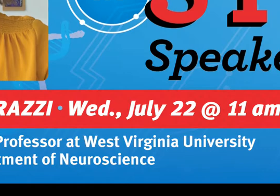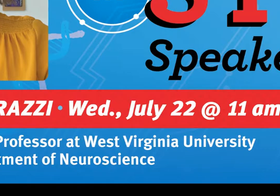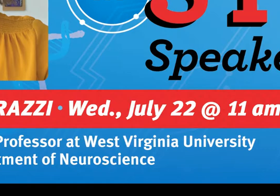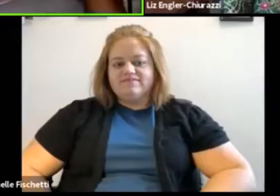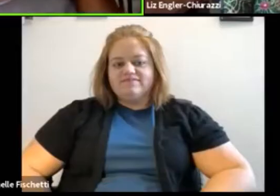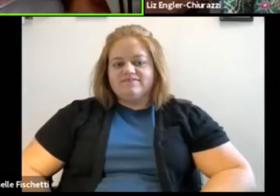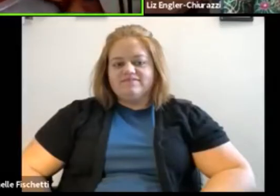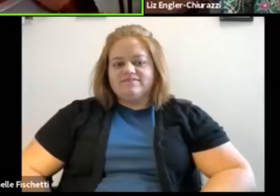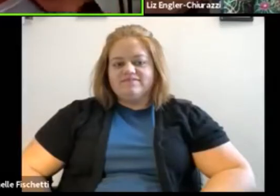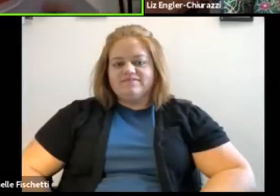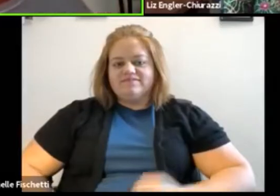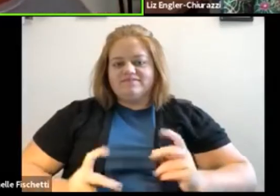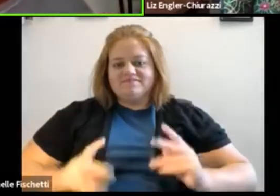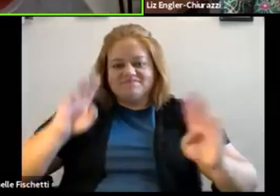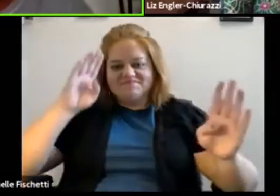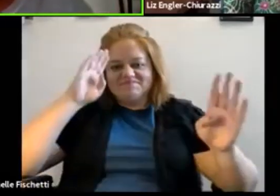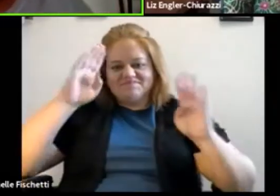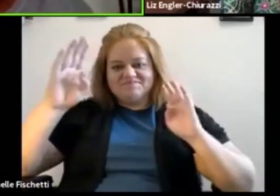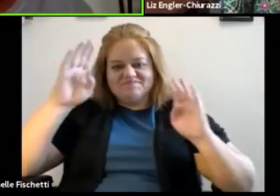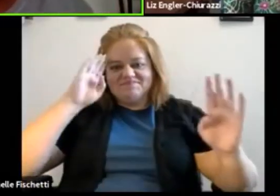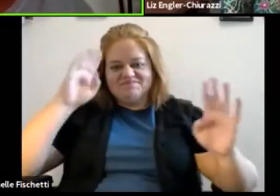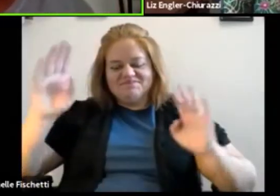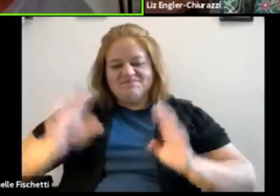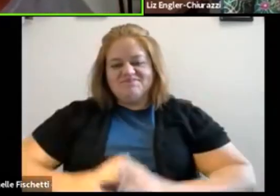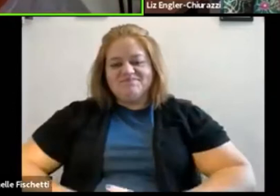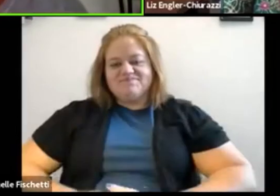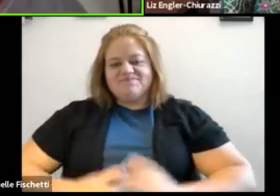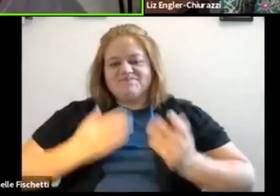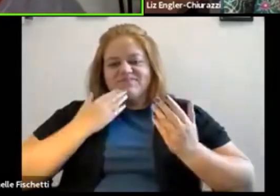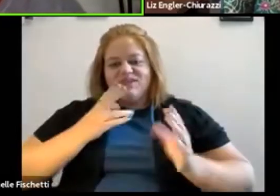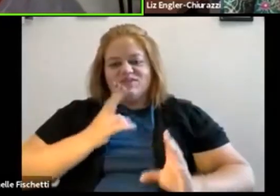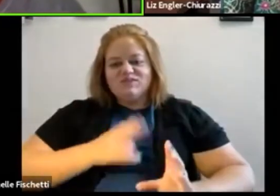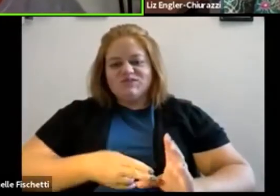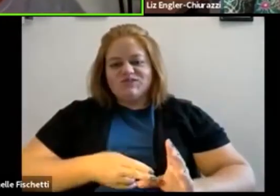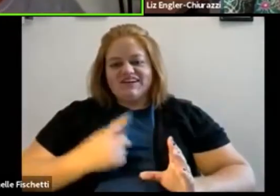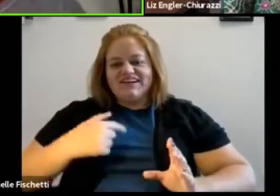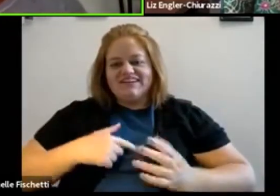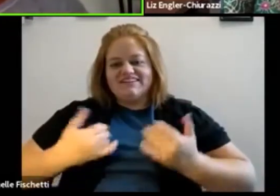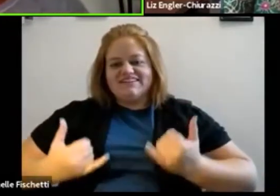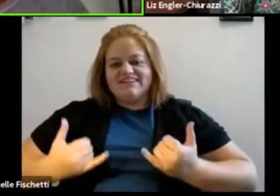Hello everyone! Thank you for joining us today for our next interview in the